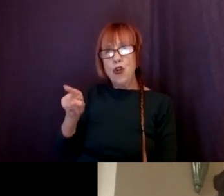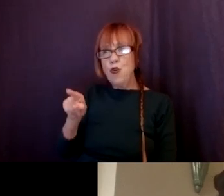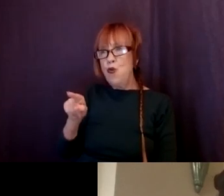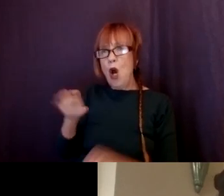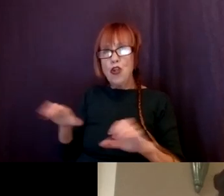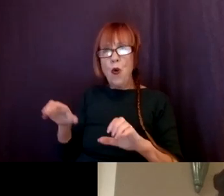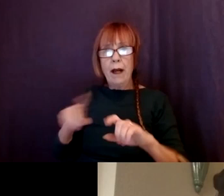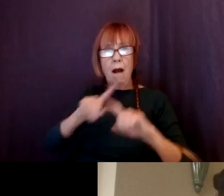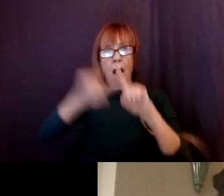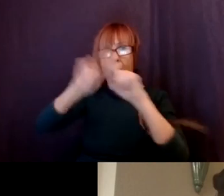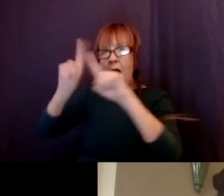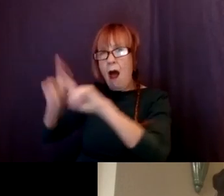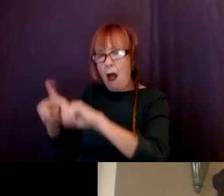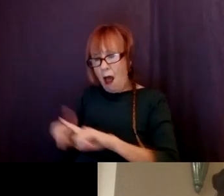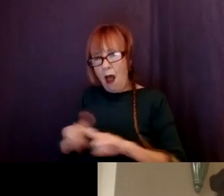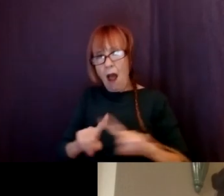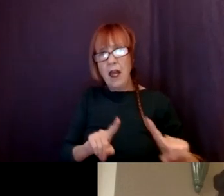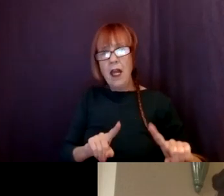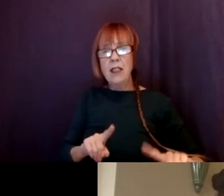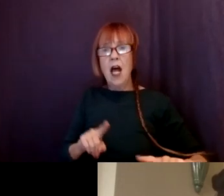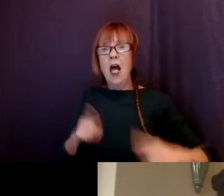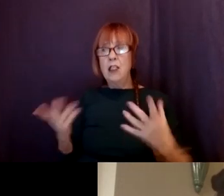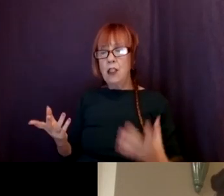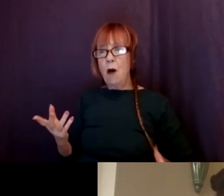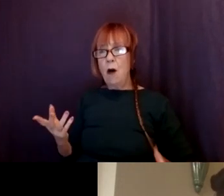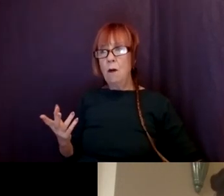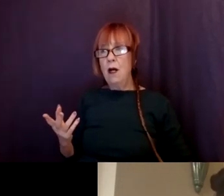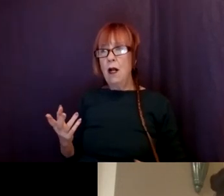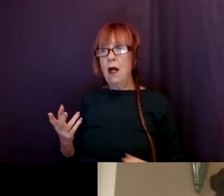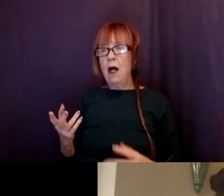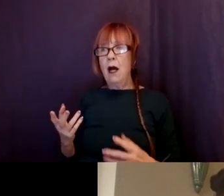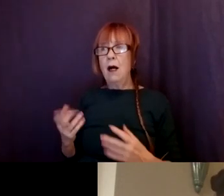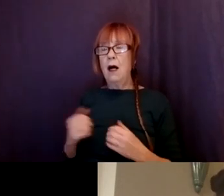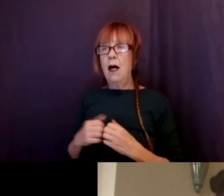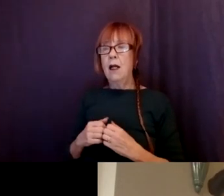and I mean, to be on, I mean to get on that show,